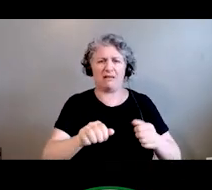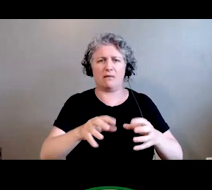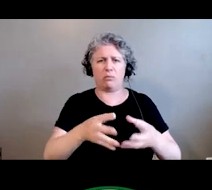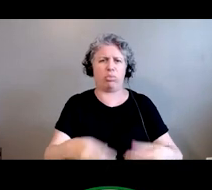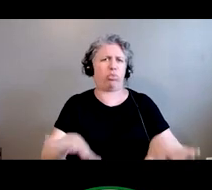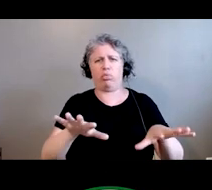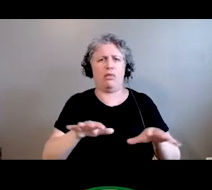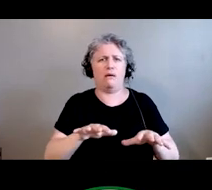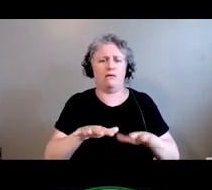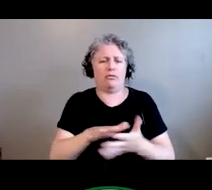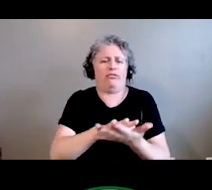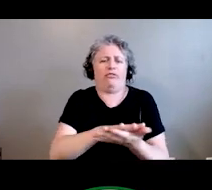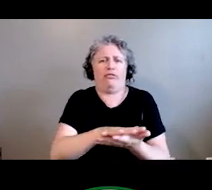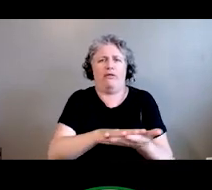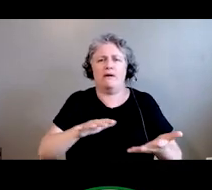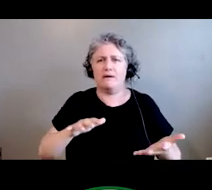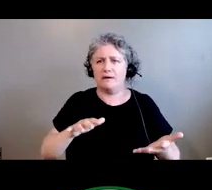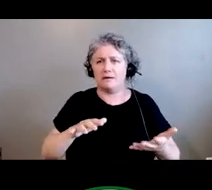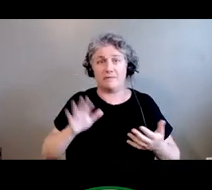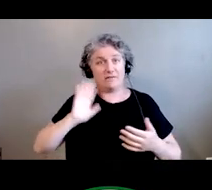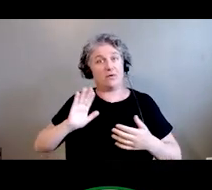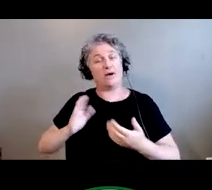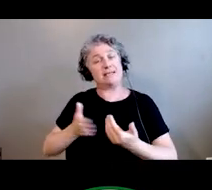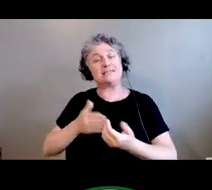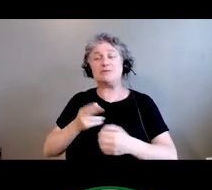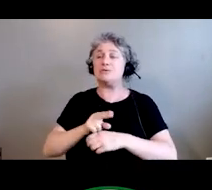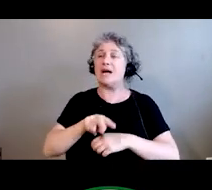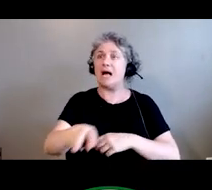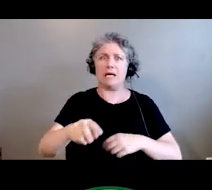Again, I think this needs to be in every format possible. I think we need to be producing